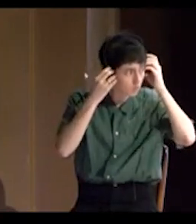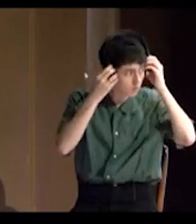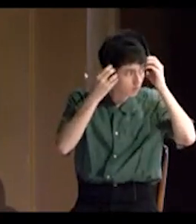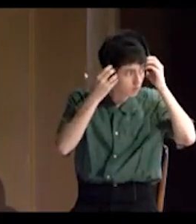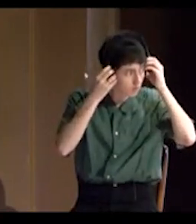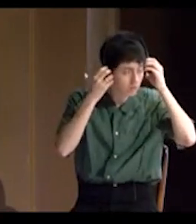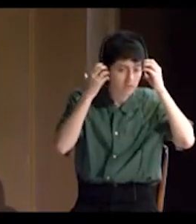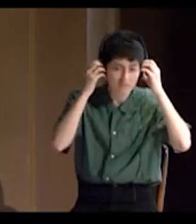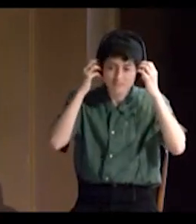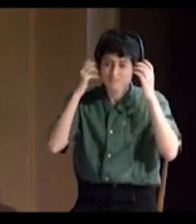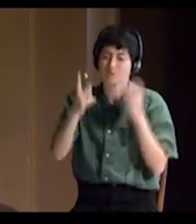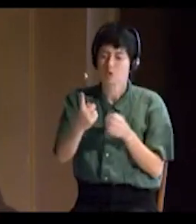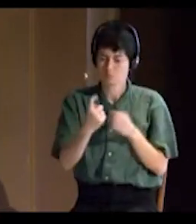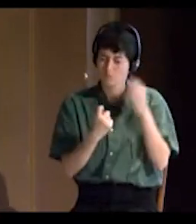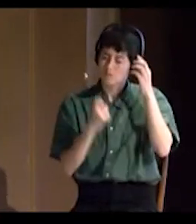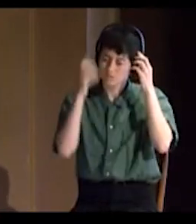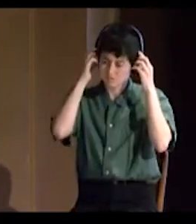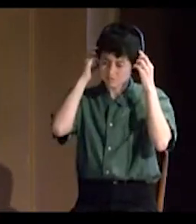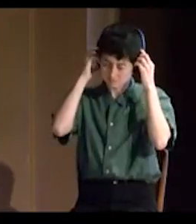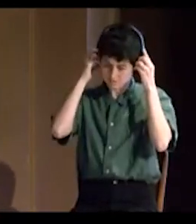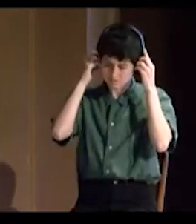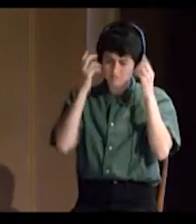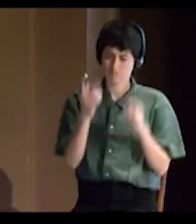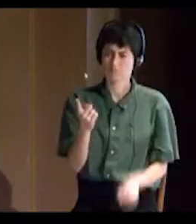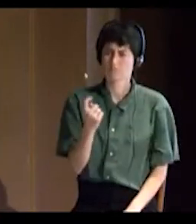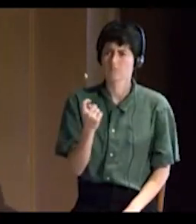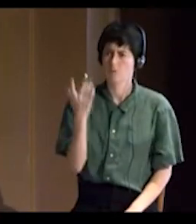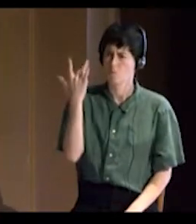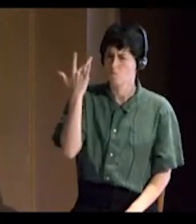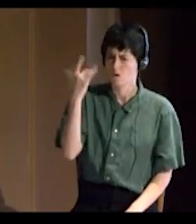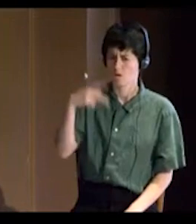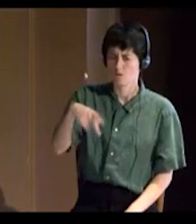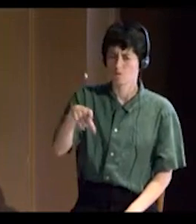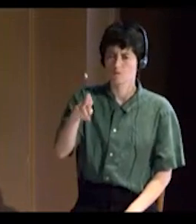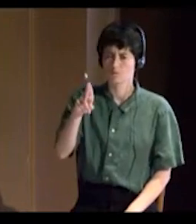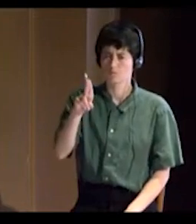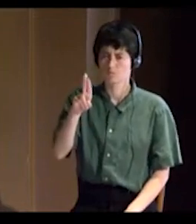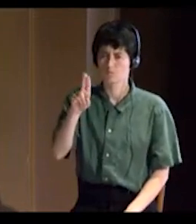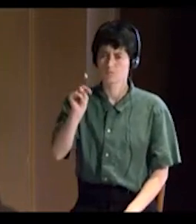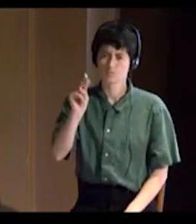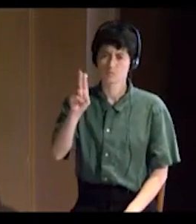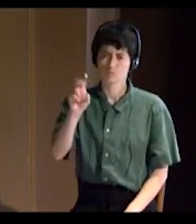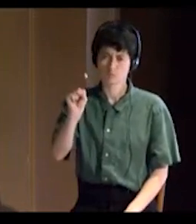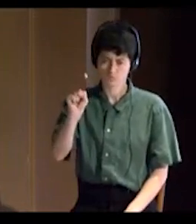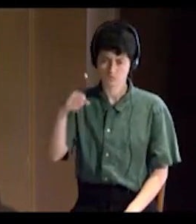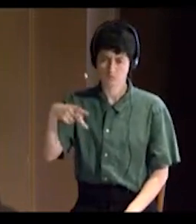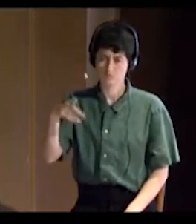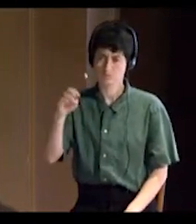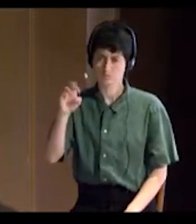That's great. So the question was why was Prunus persica not included in the study? And so you might remember from early in the talk,